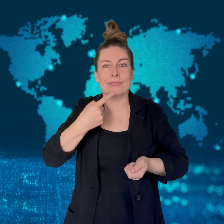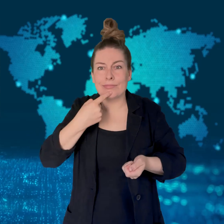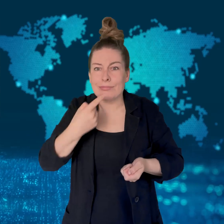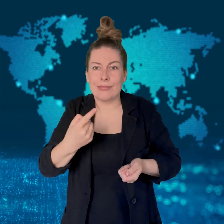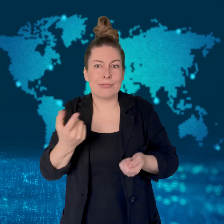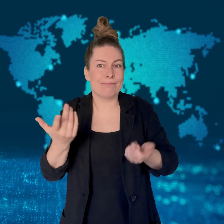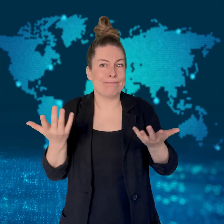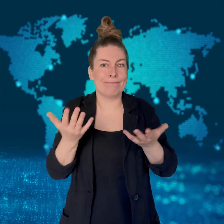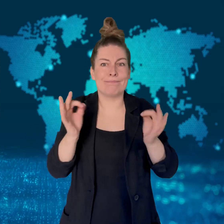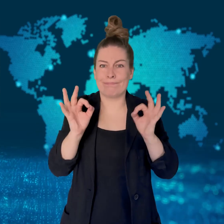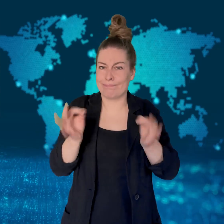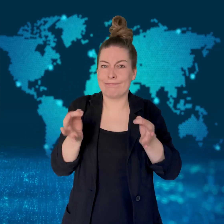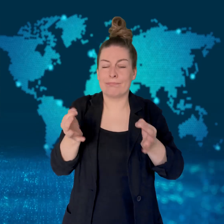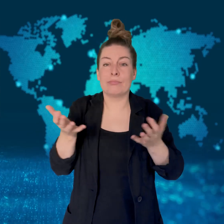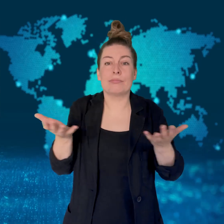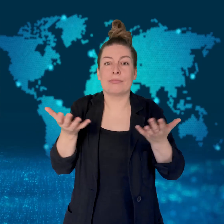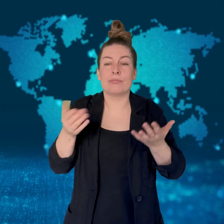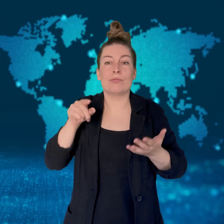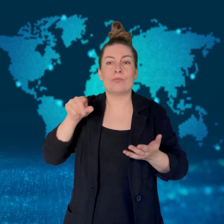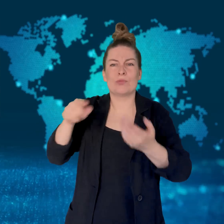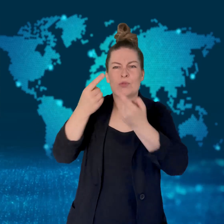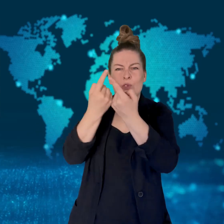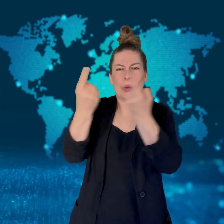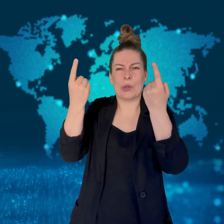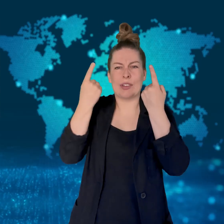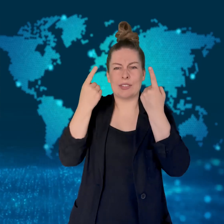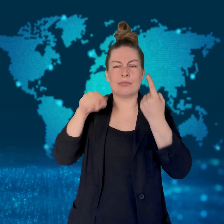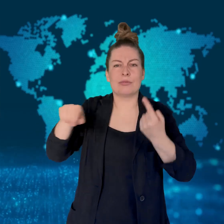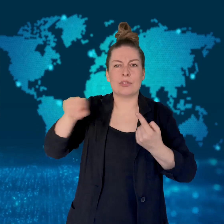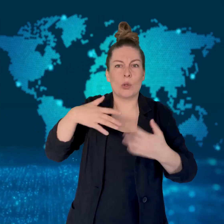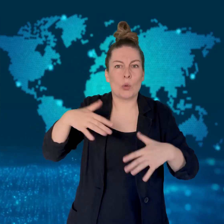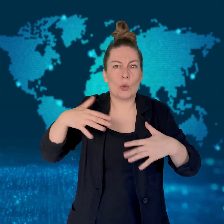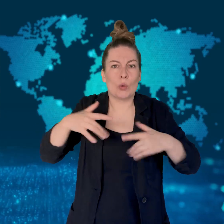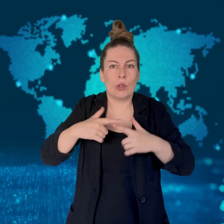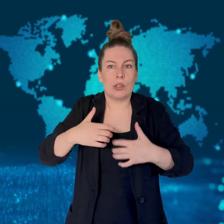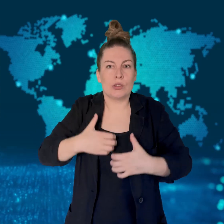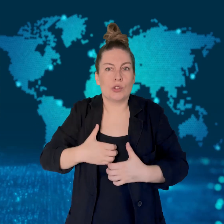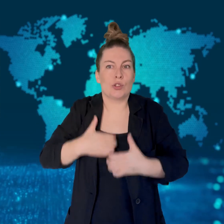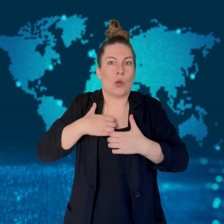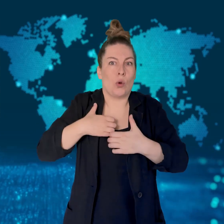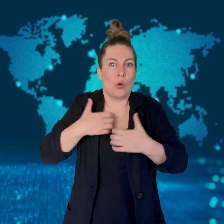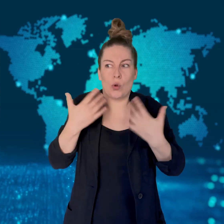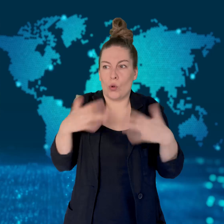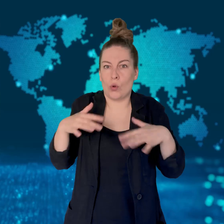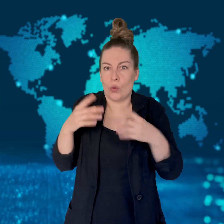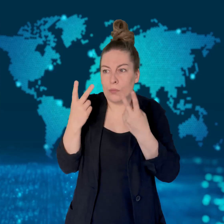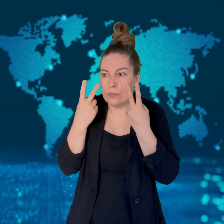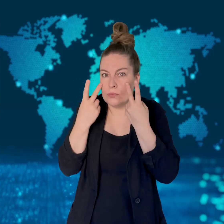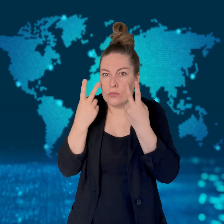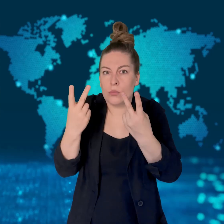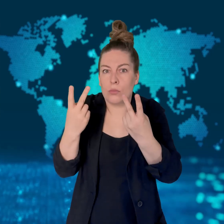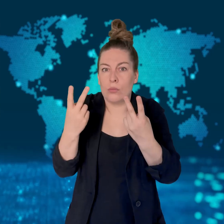Many US colleges have been concerned that their commencements